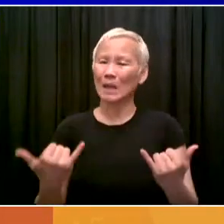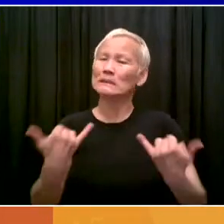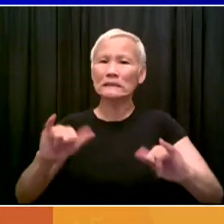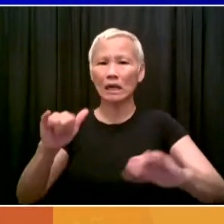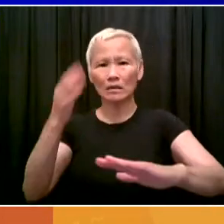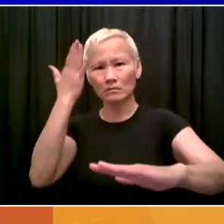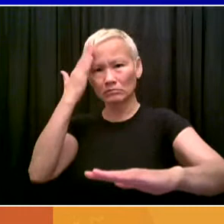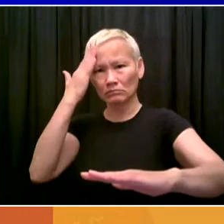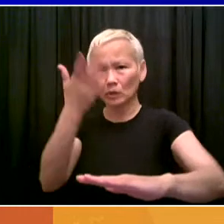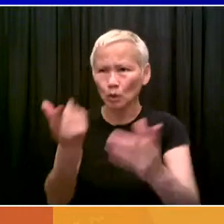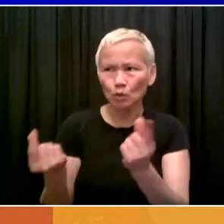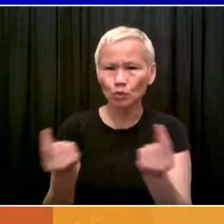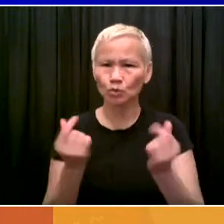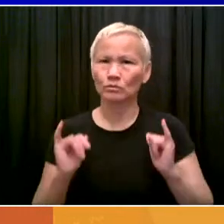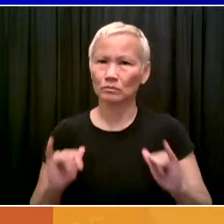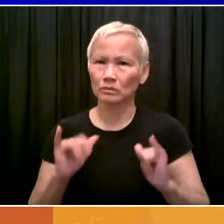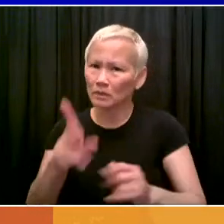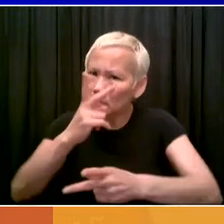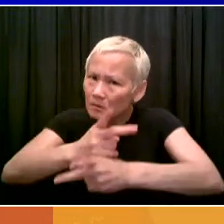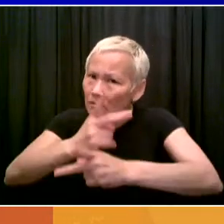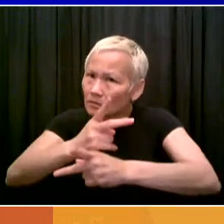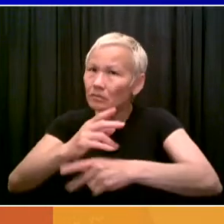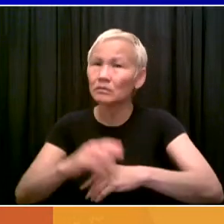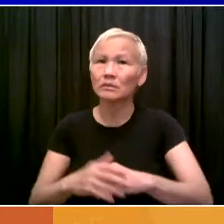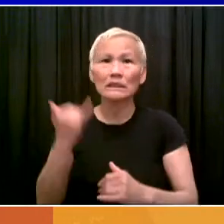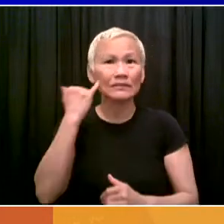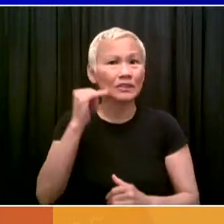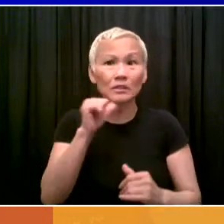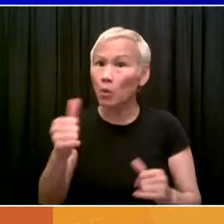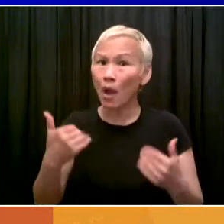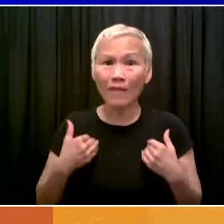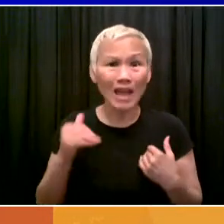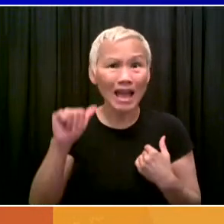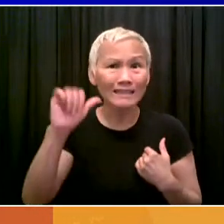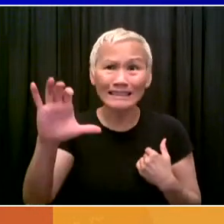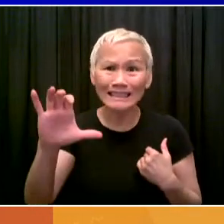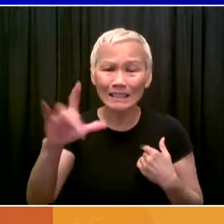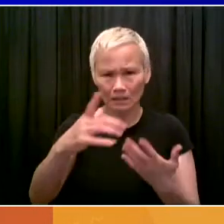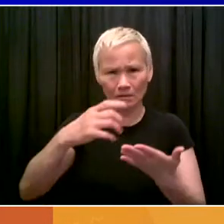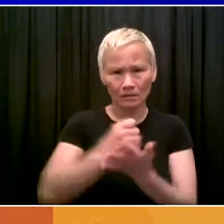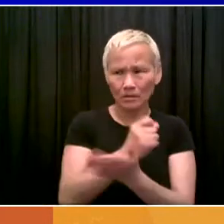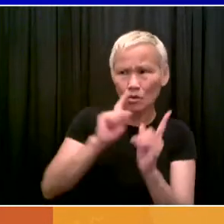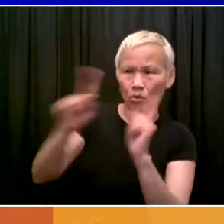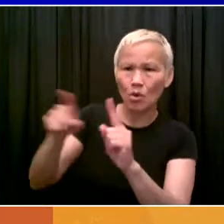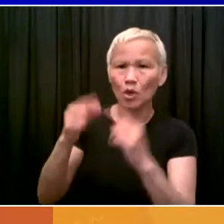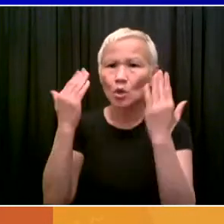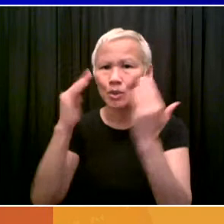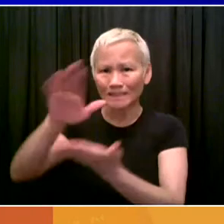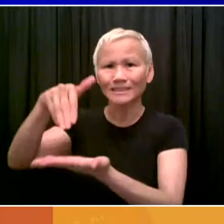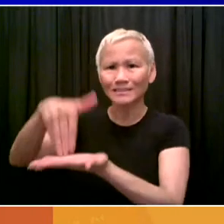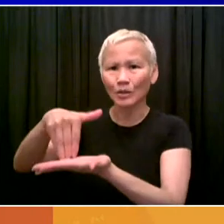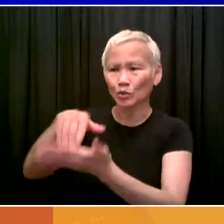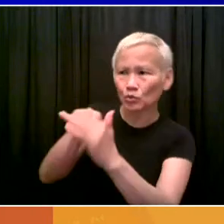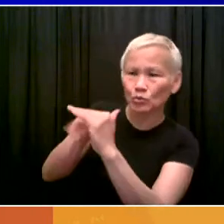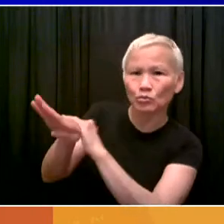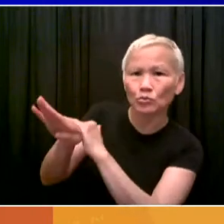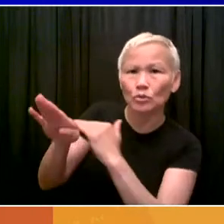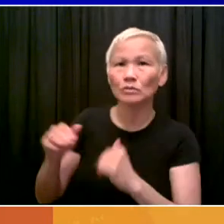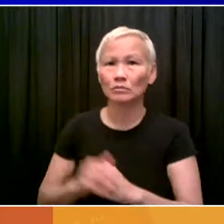AND WE EXPECT COOLER EVENINGS. IT DOES LOOK NOTICEABLY BETTER WHAT WE EXPERIENCED LAST